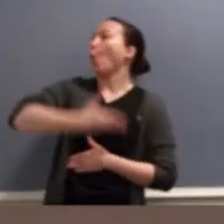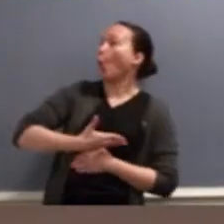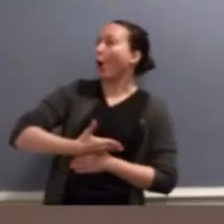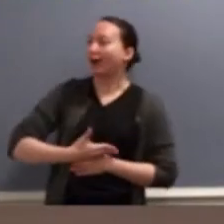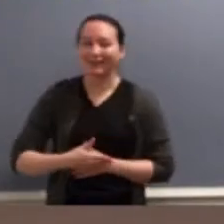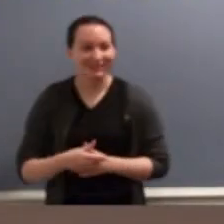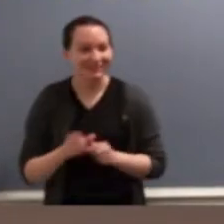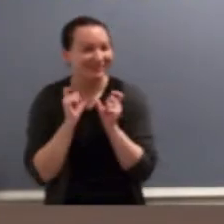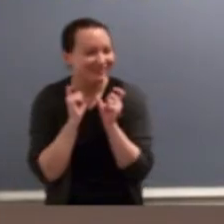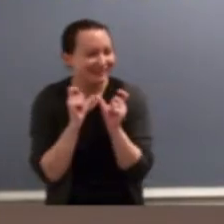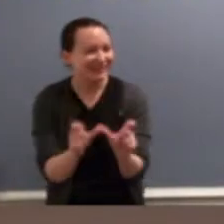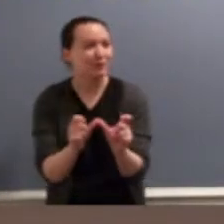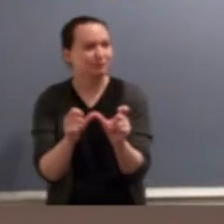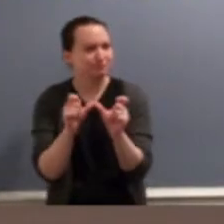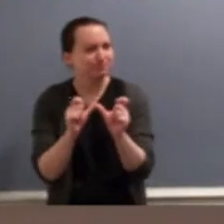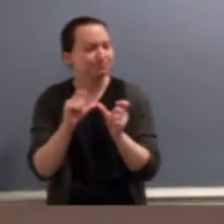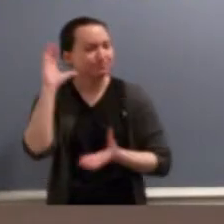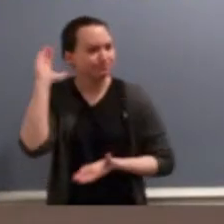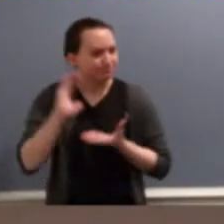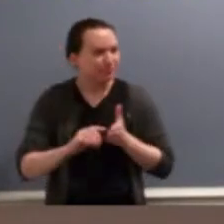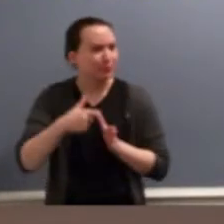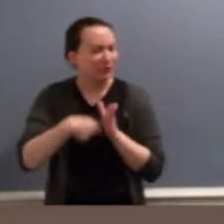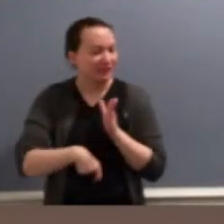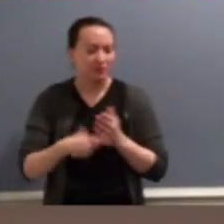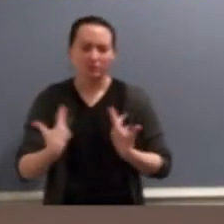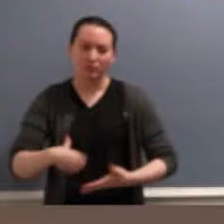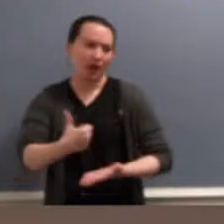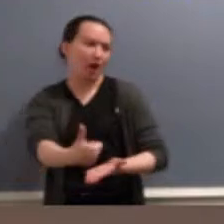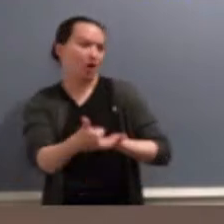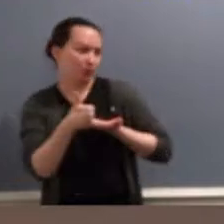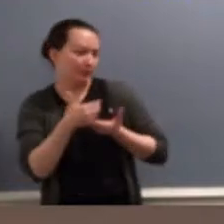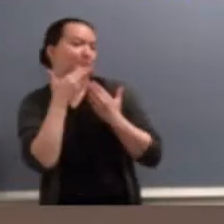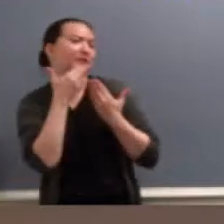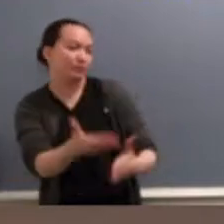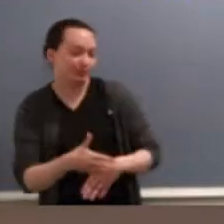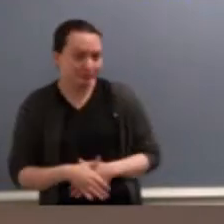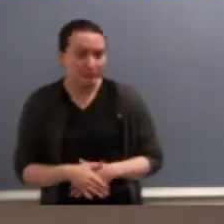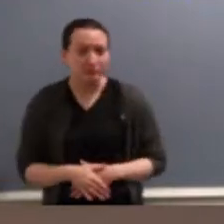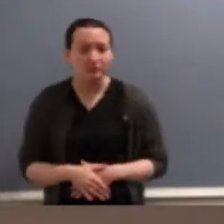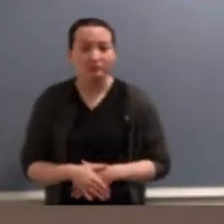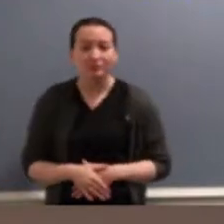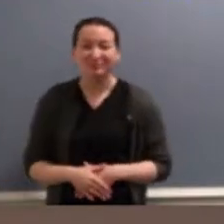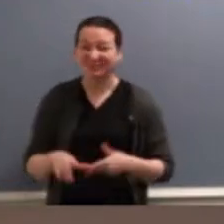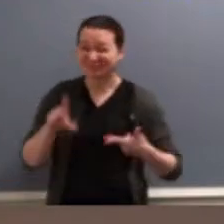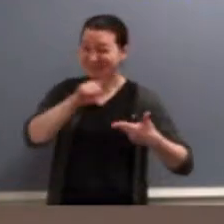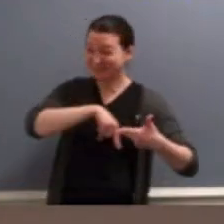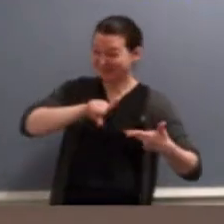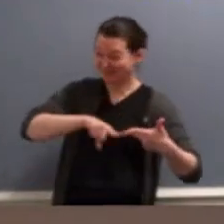that continued reduction is extremely helpful so thank you and then I understand in a brief